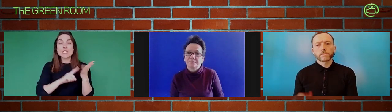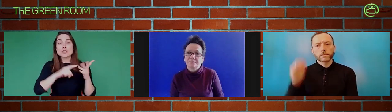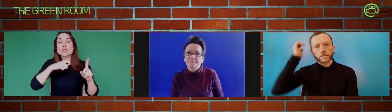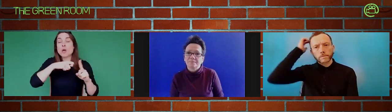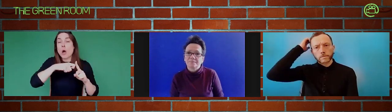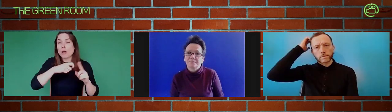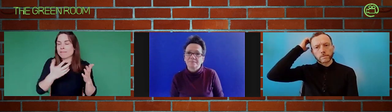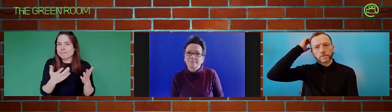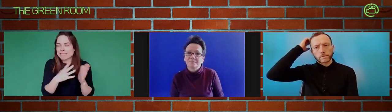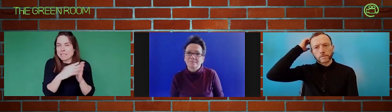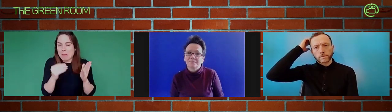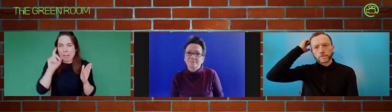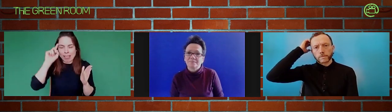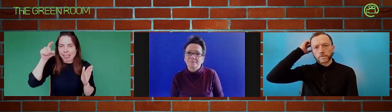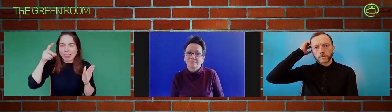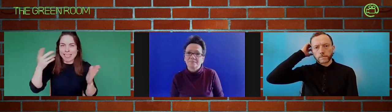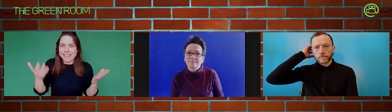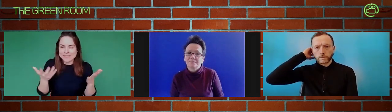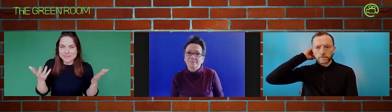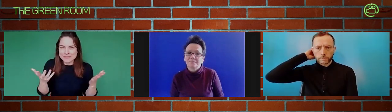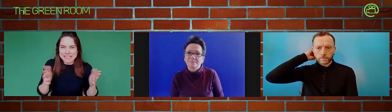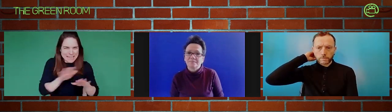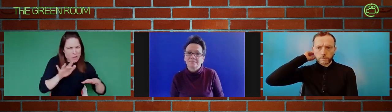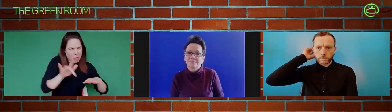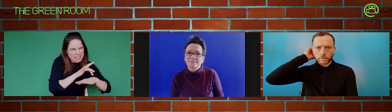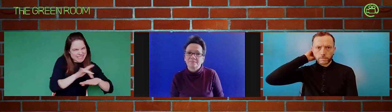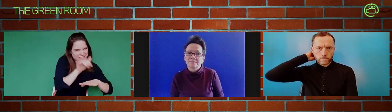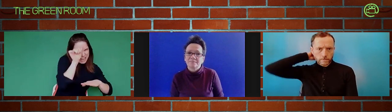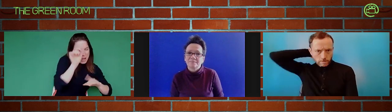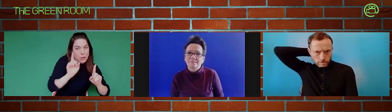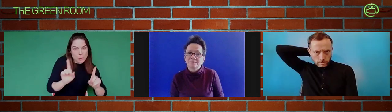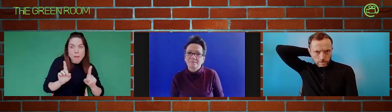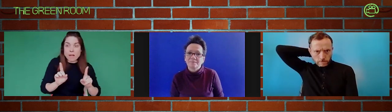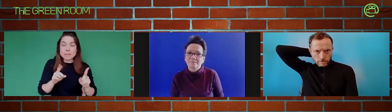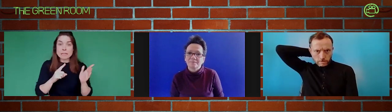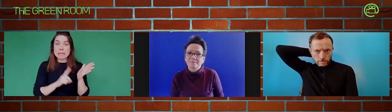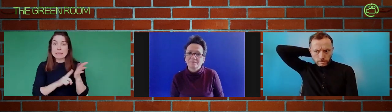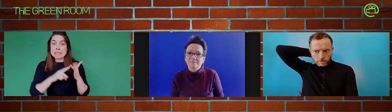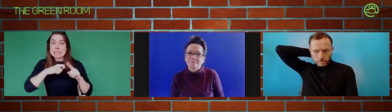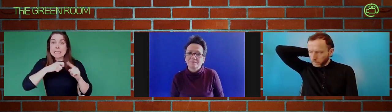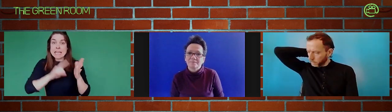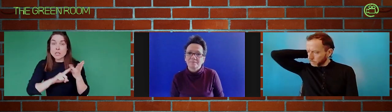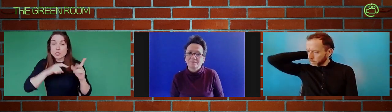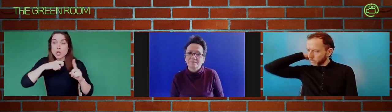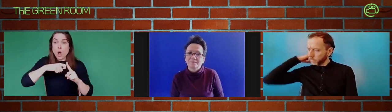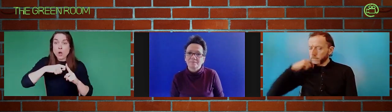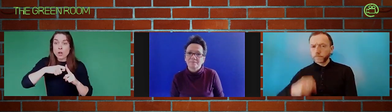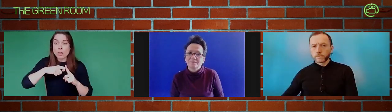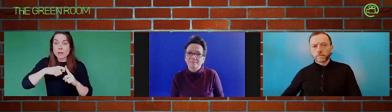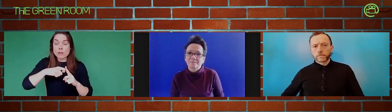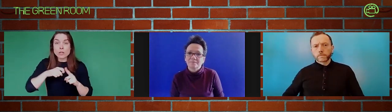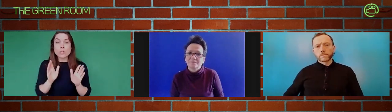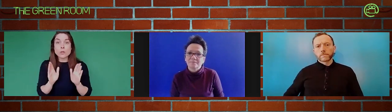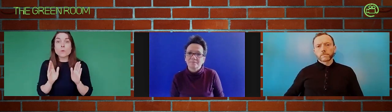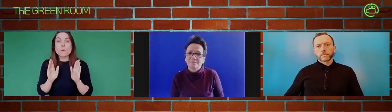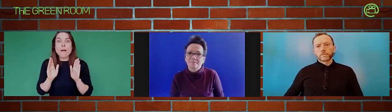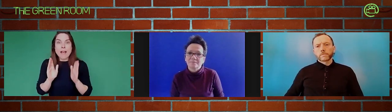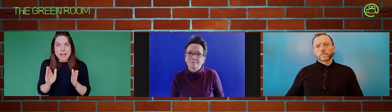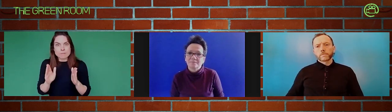anything like that but Tik Tok. You now can't actually get high on the algorithm if you don't caption your videos.